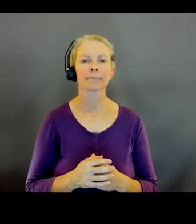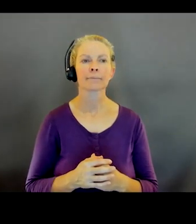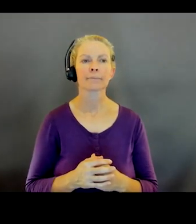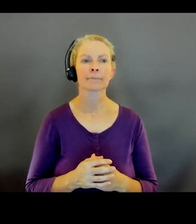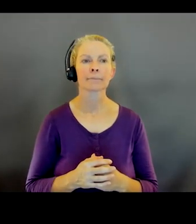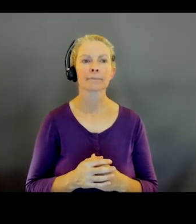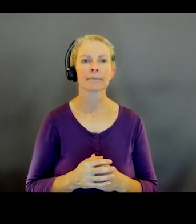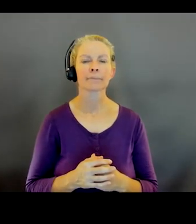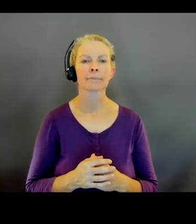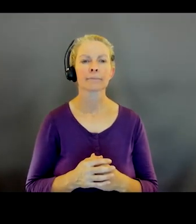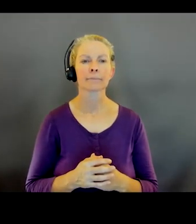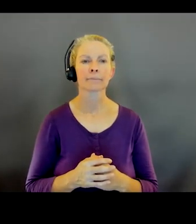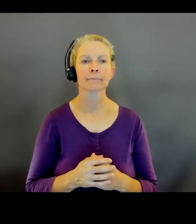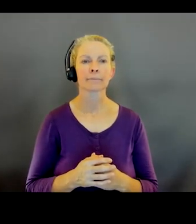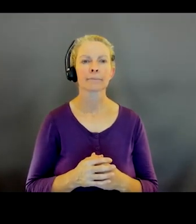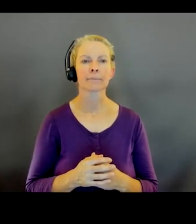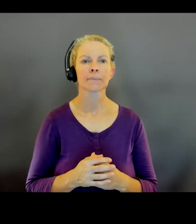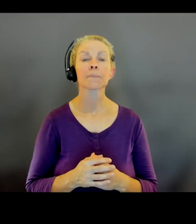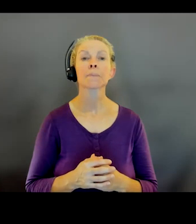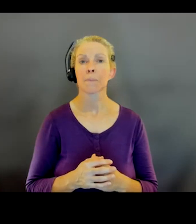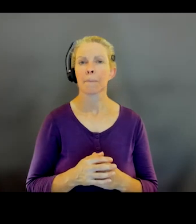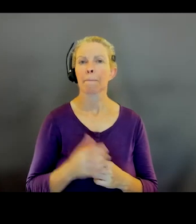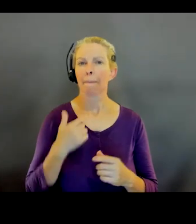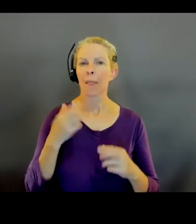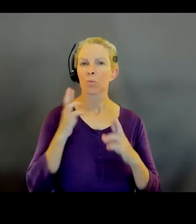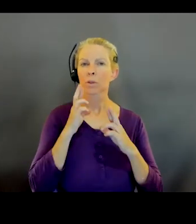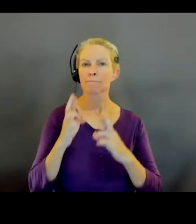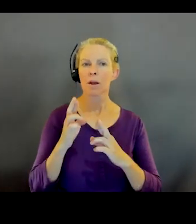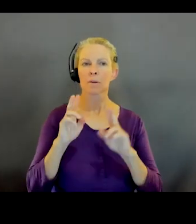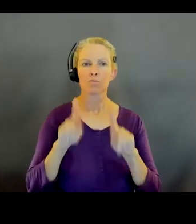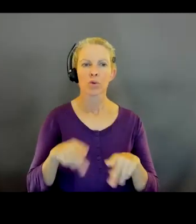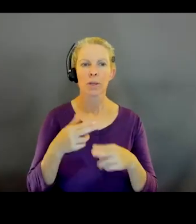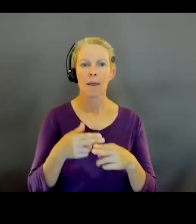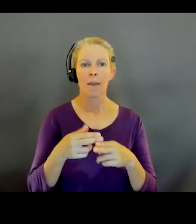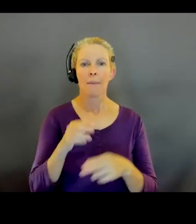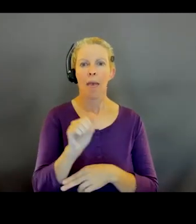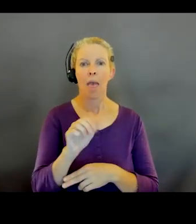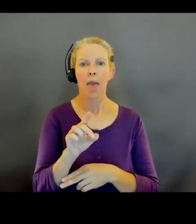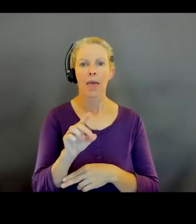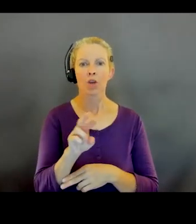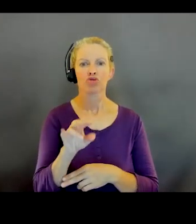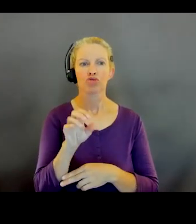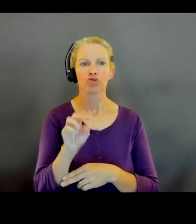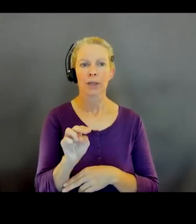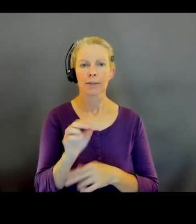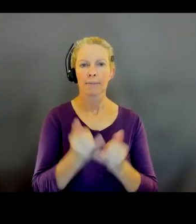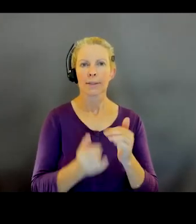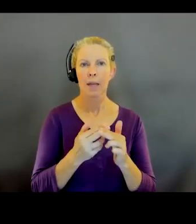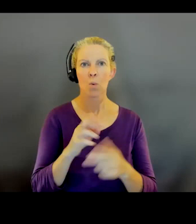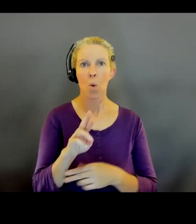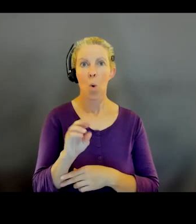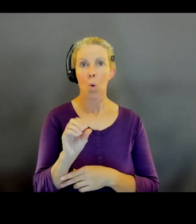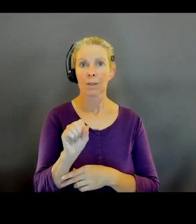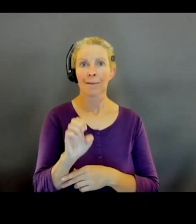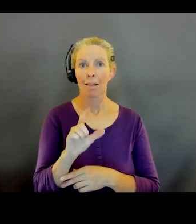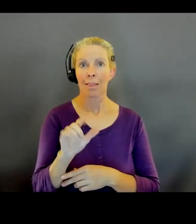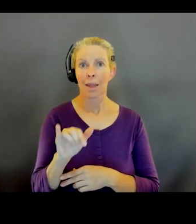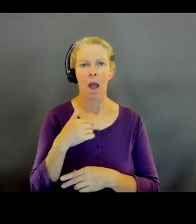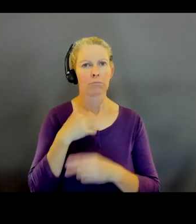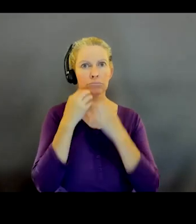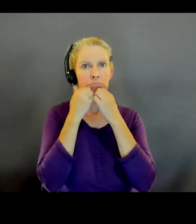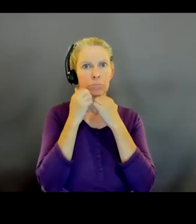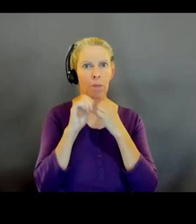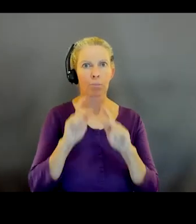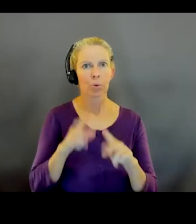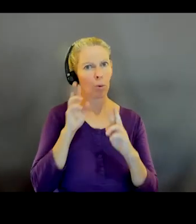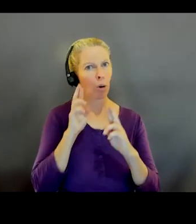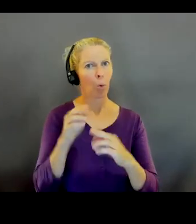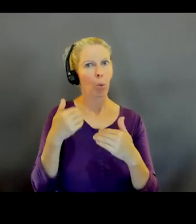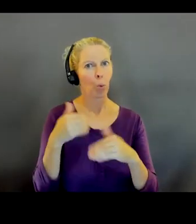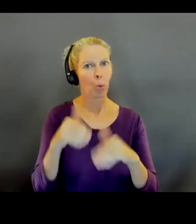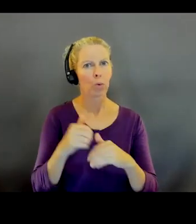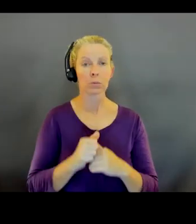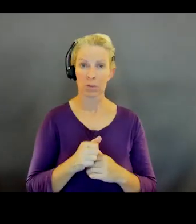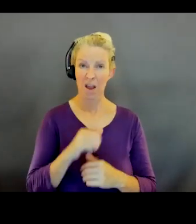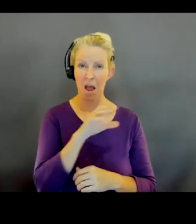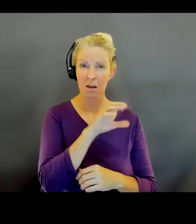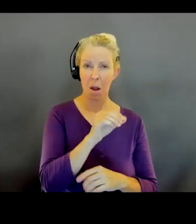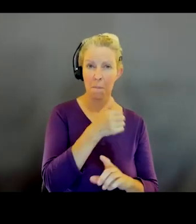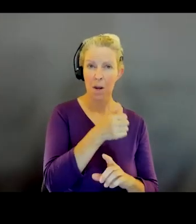a person I hold in high esteem, Adrian Roselli, is being sued by a company who has overlays that uses